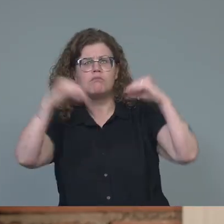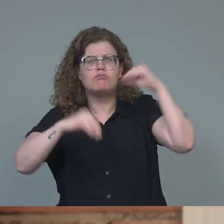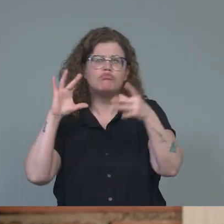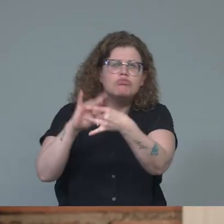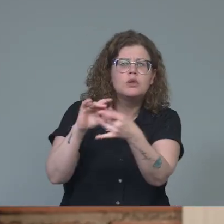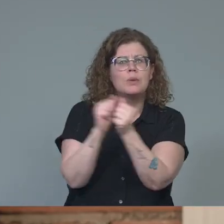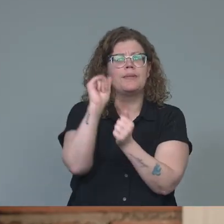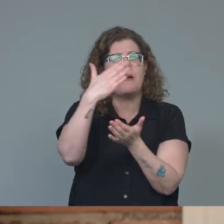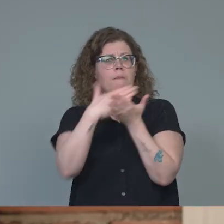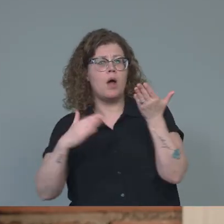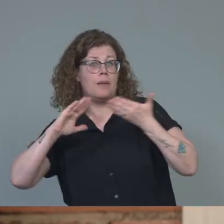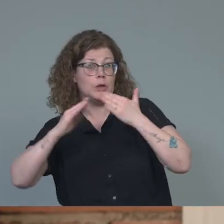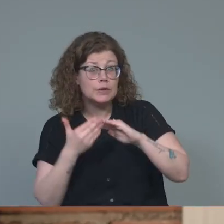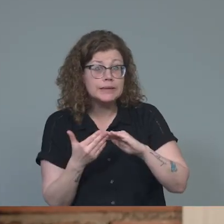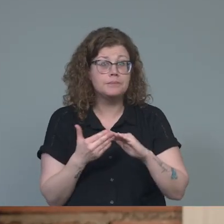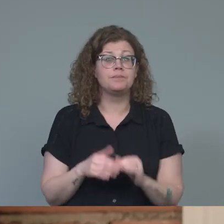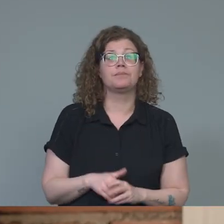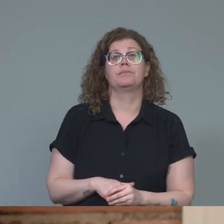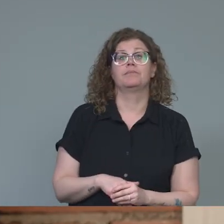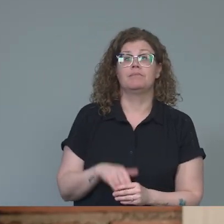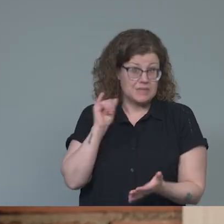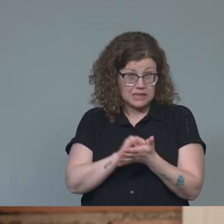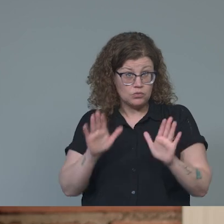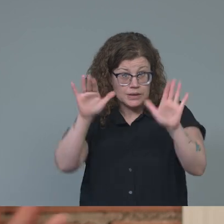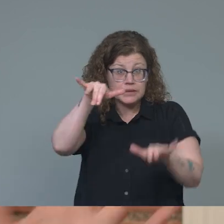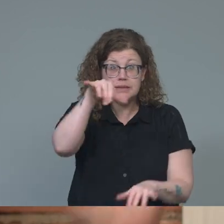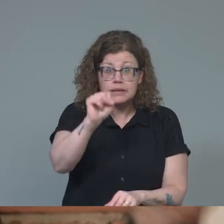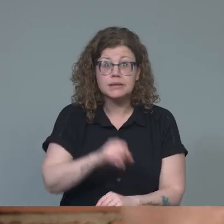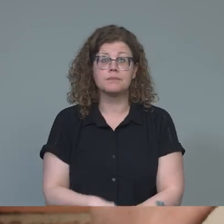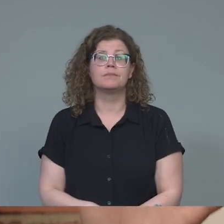that create that sense of play. However, interactivity is something that happens